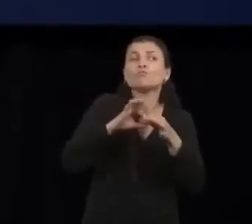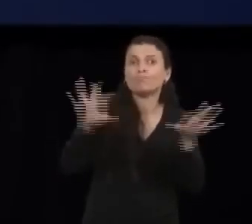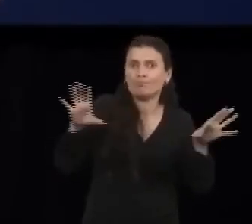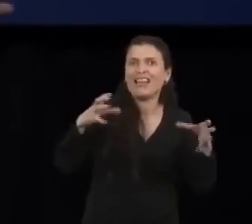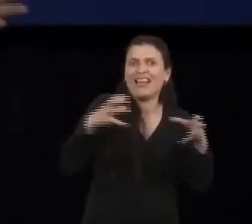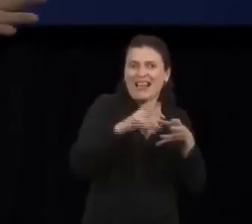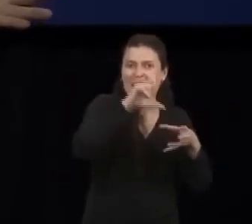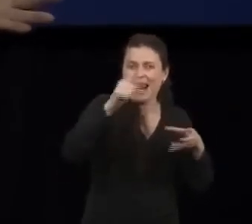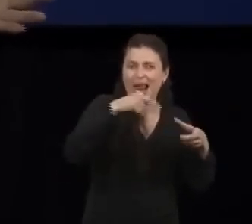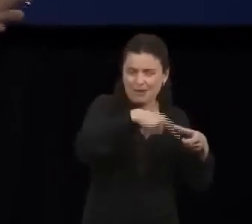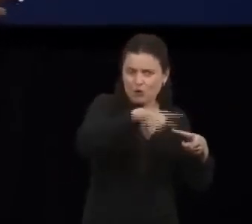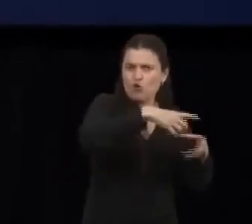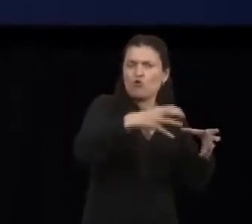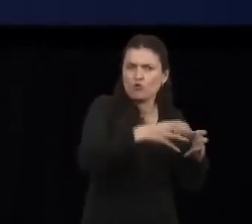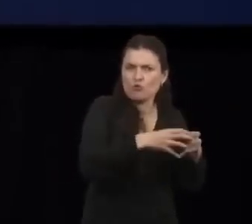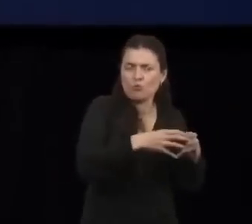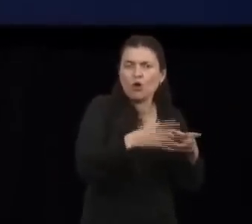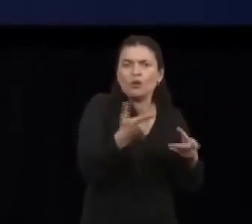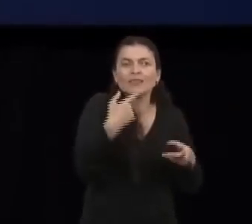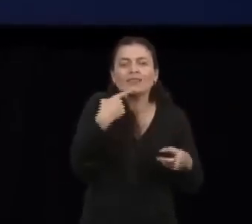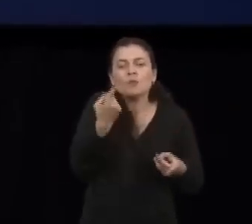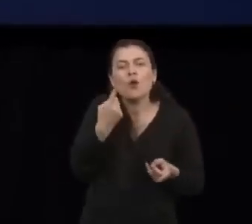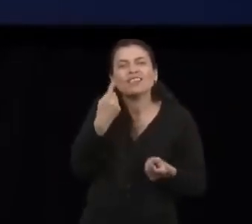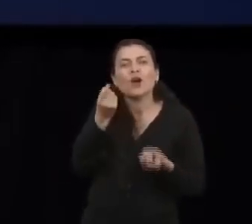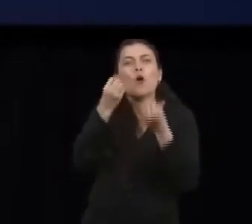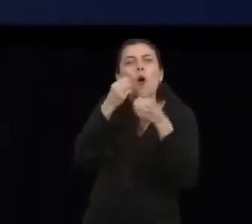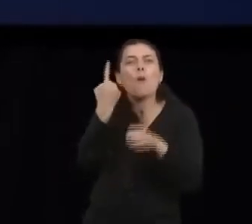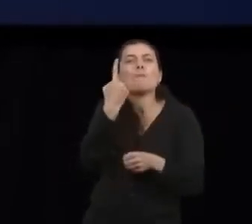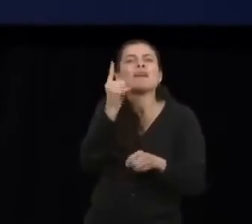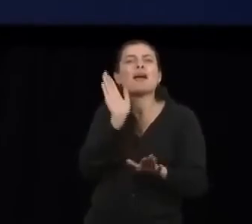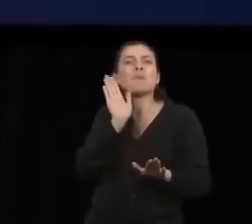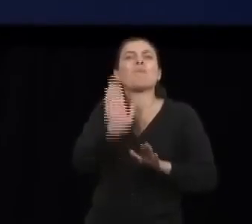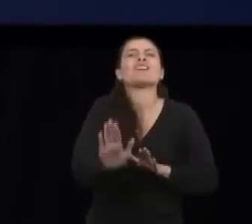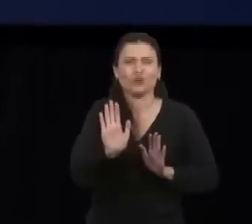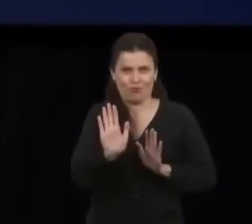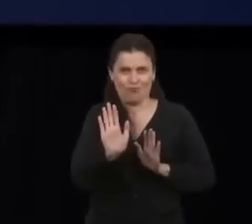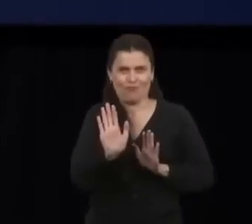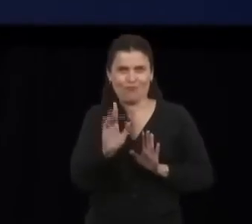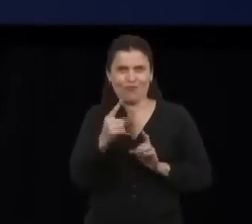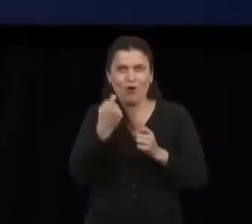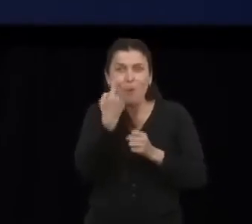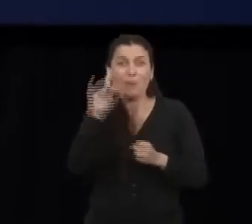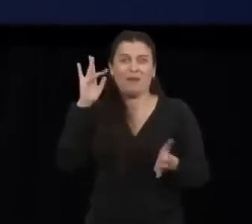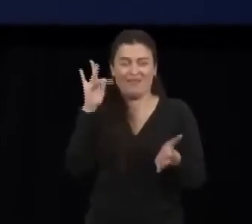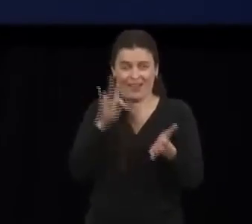is a floor. And if you get to the situation